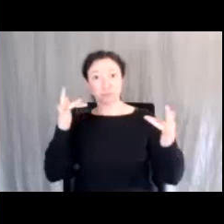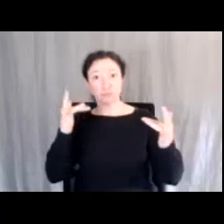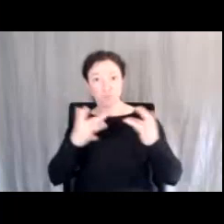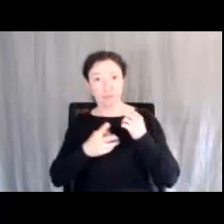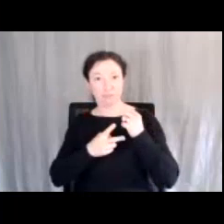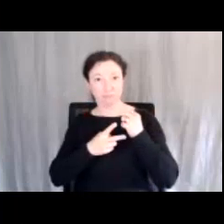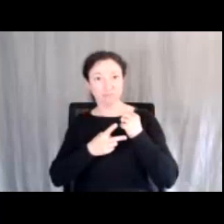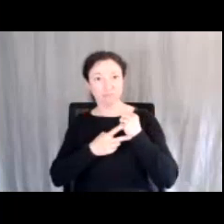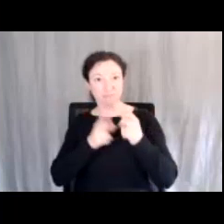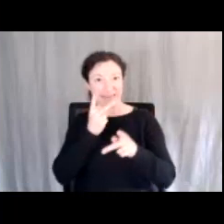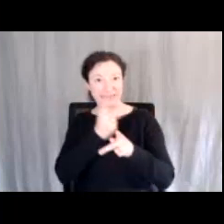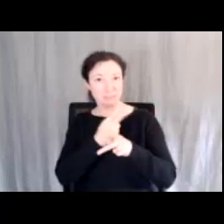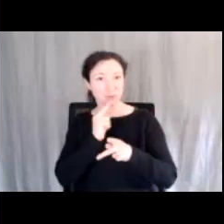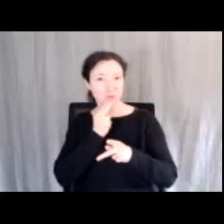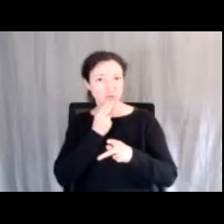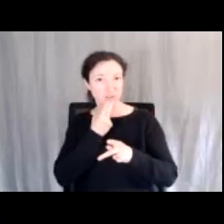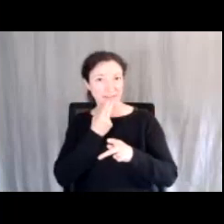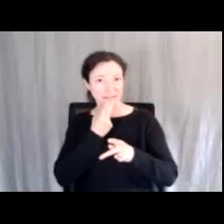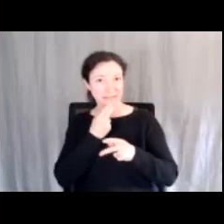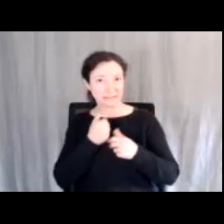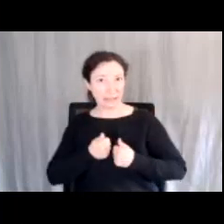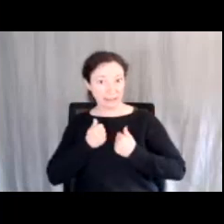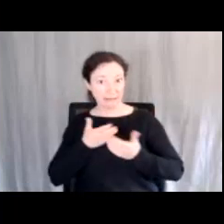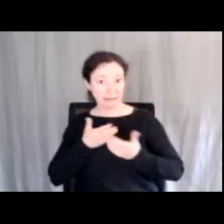Thank you. Let's see.